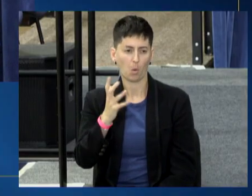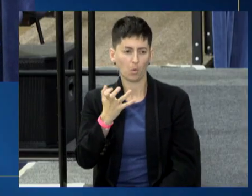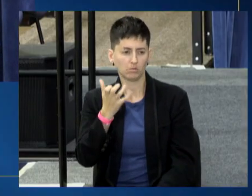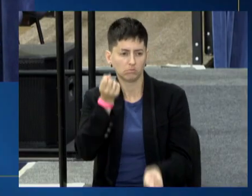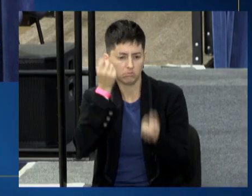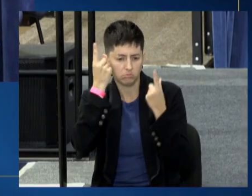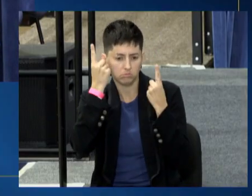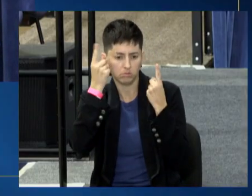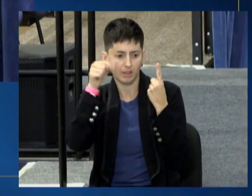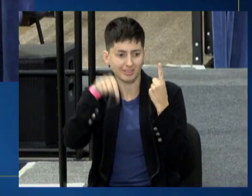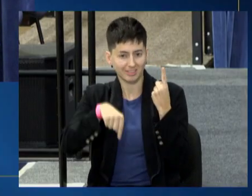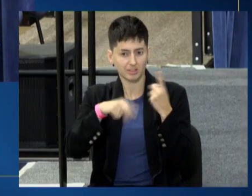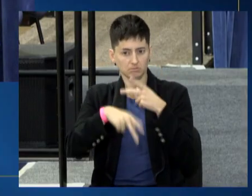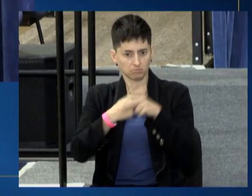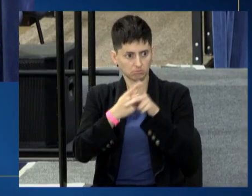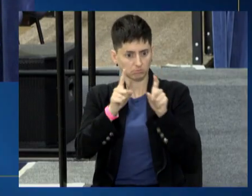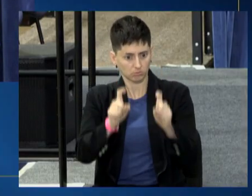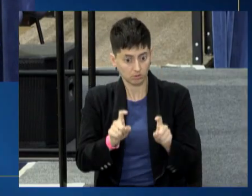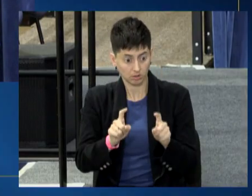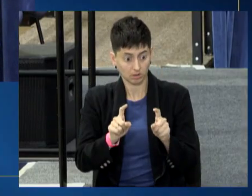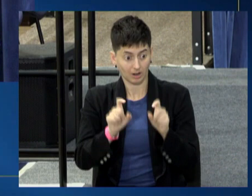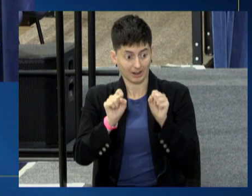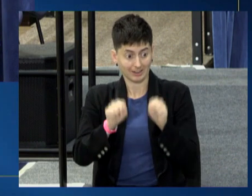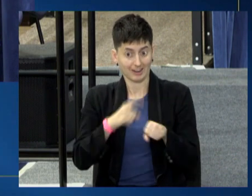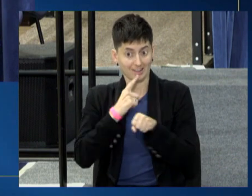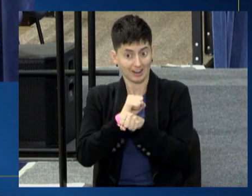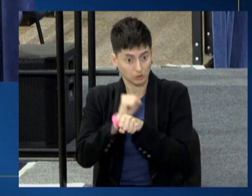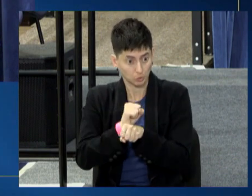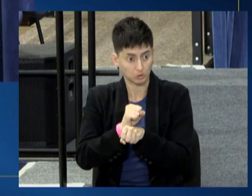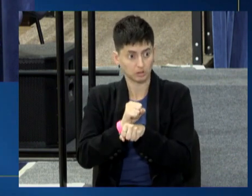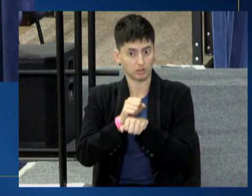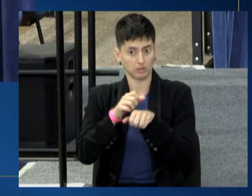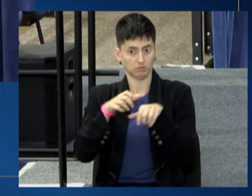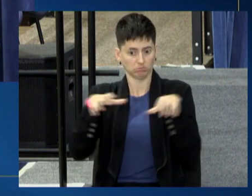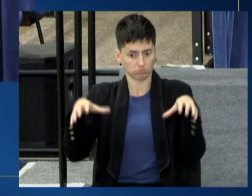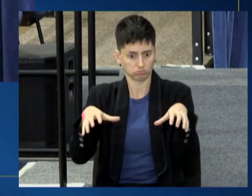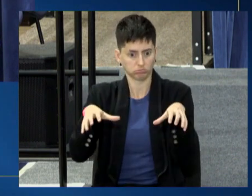We want to understand what is the sensitivity to change for each of these modalities.